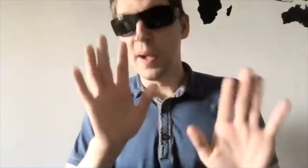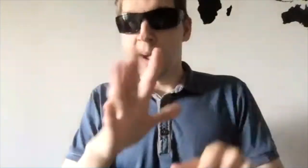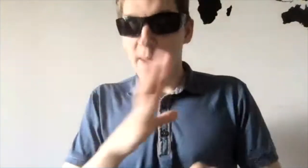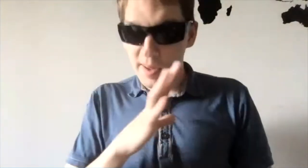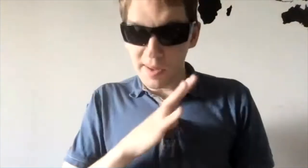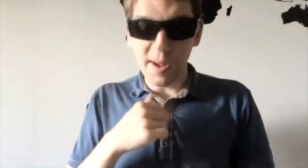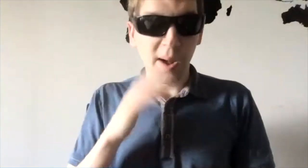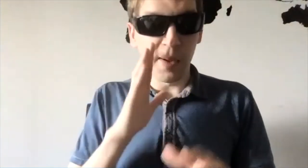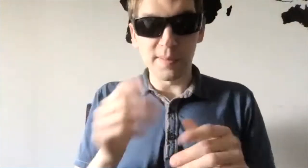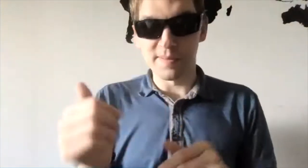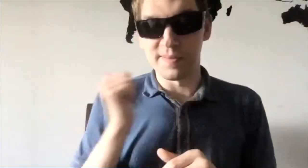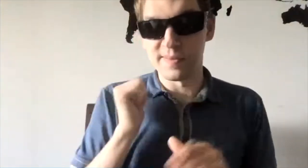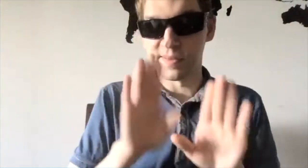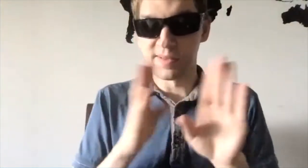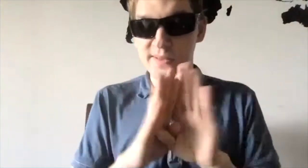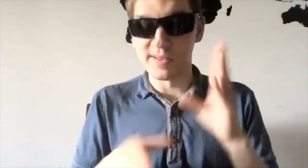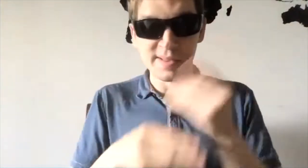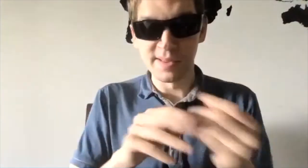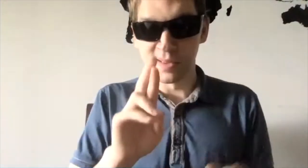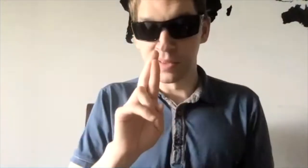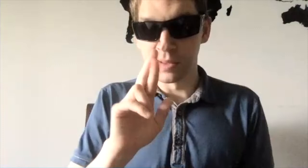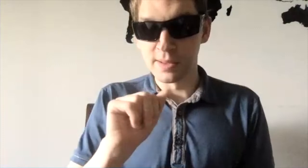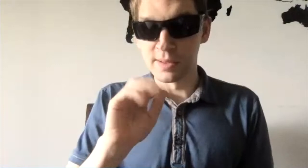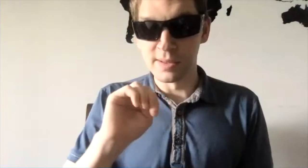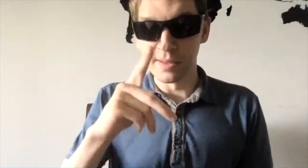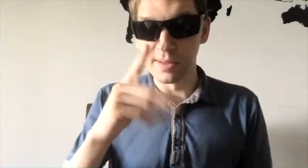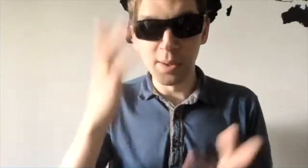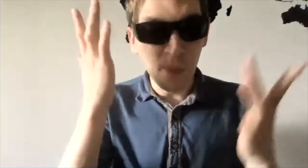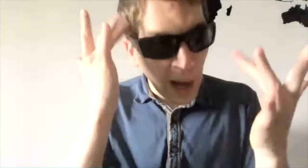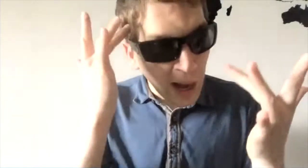environment. If there's only stairs then how is that accessible? People are thinking,